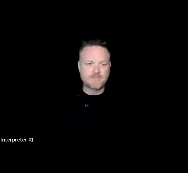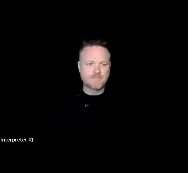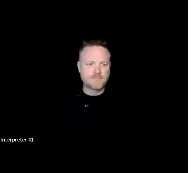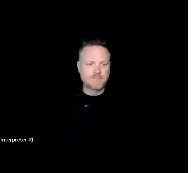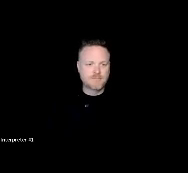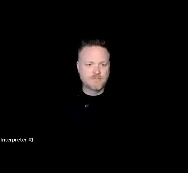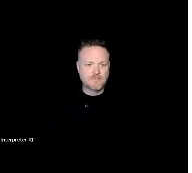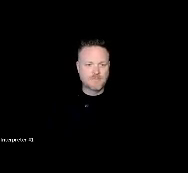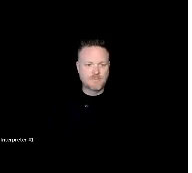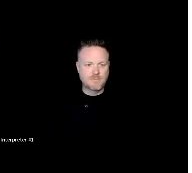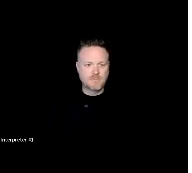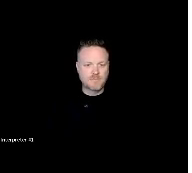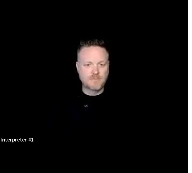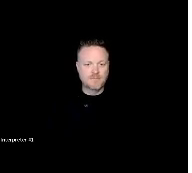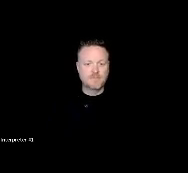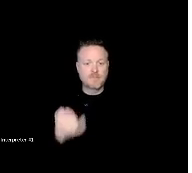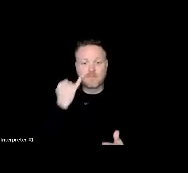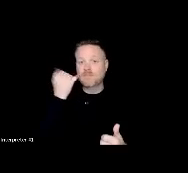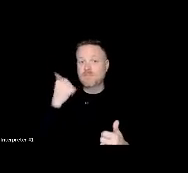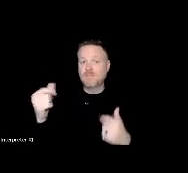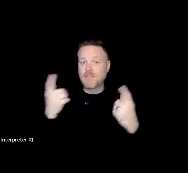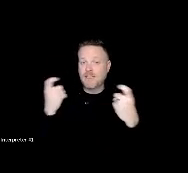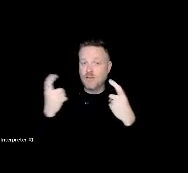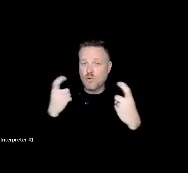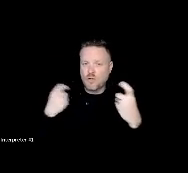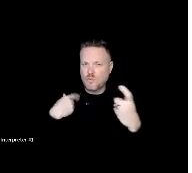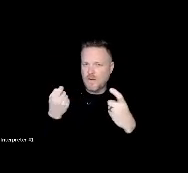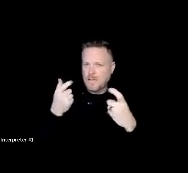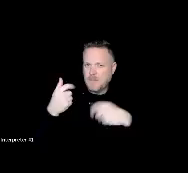If there are any questions, we have some time before the break if you have questions for